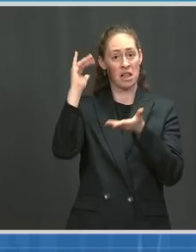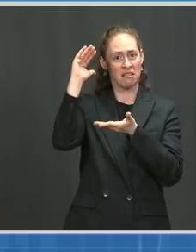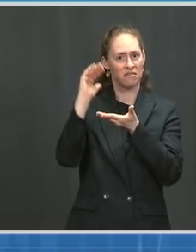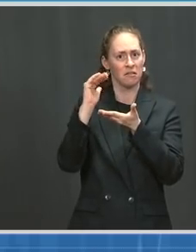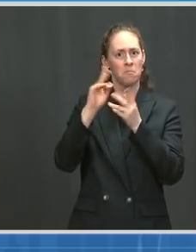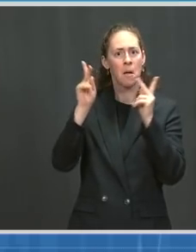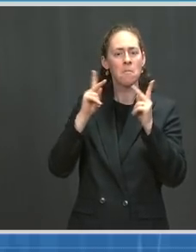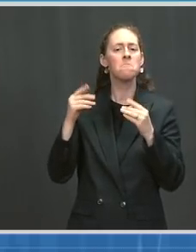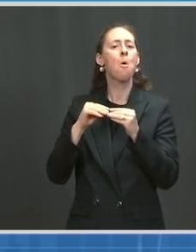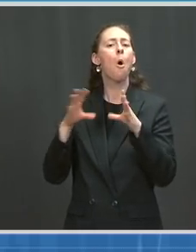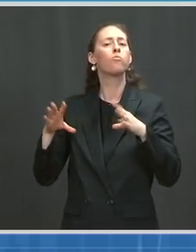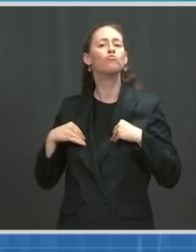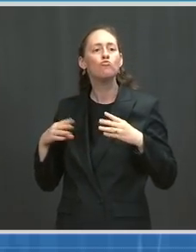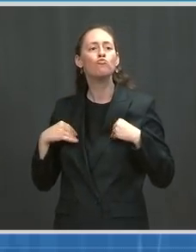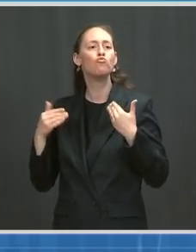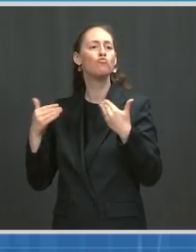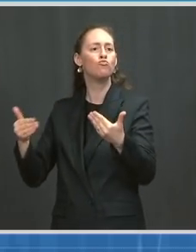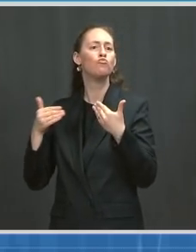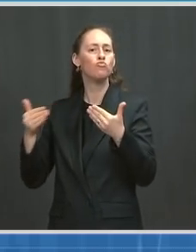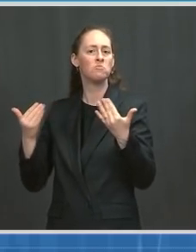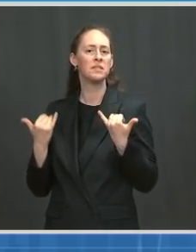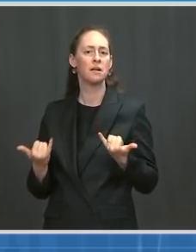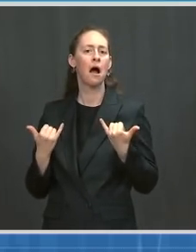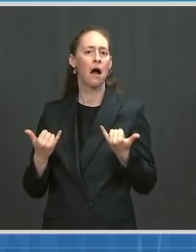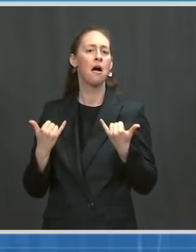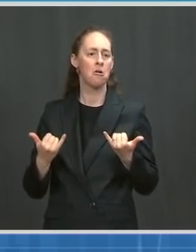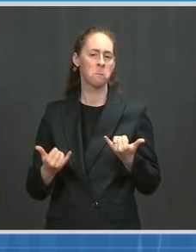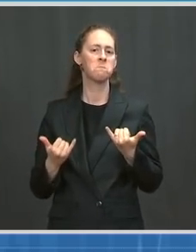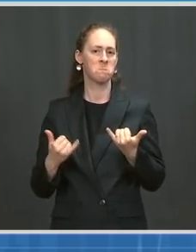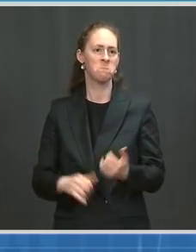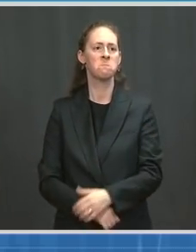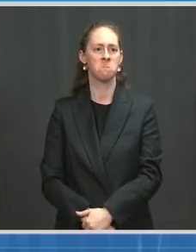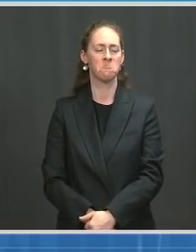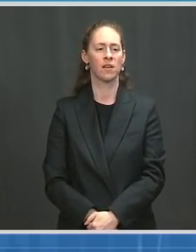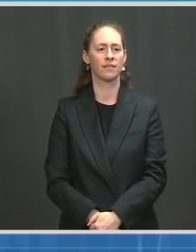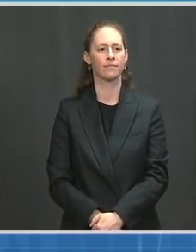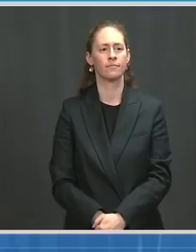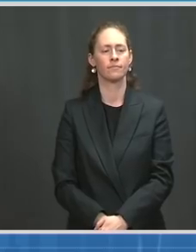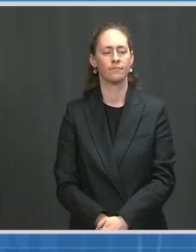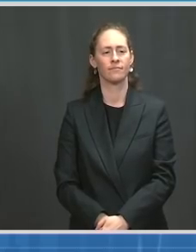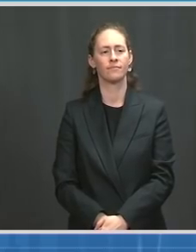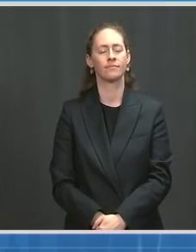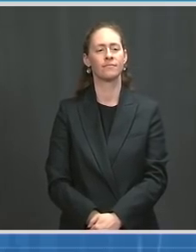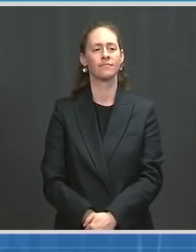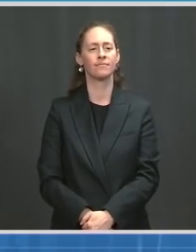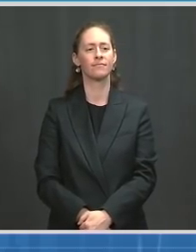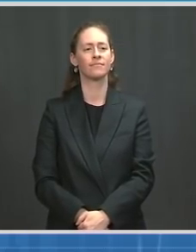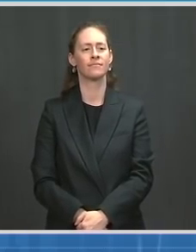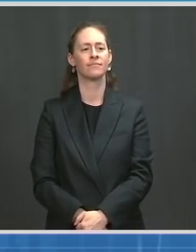There's a recent Kaiser Family Foundation survey which looked at pe- -- those who are unvaccinated,